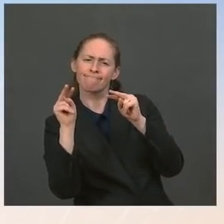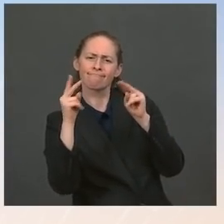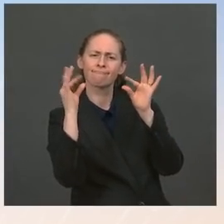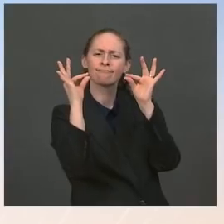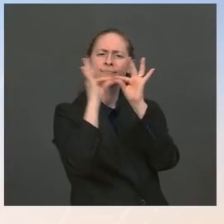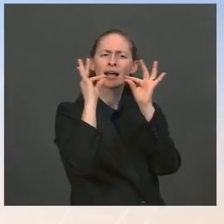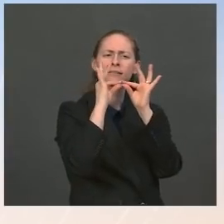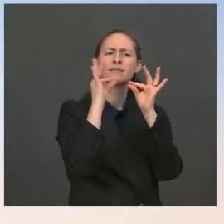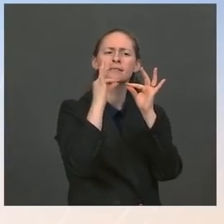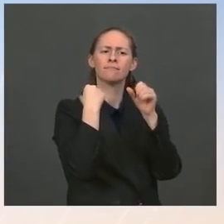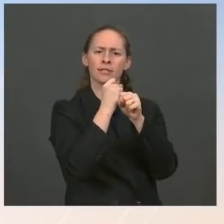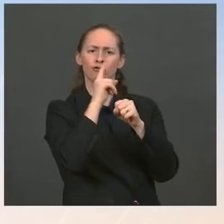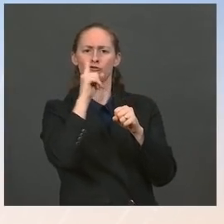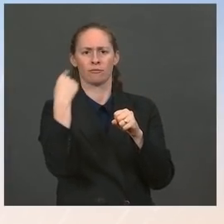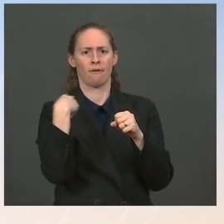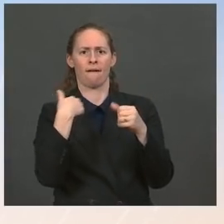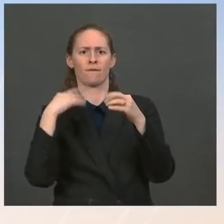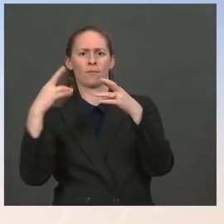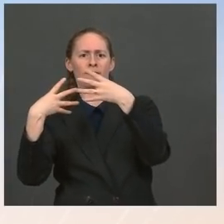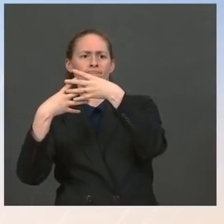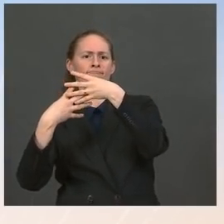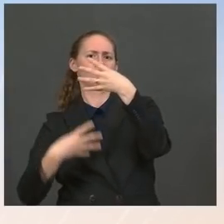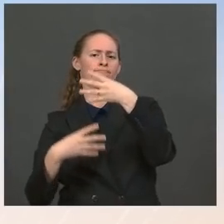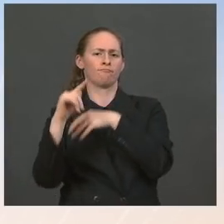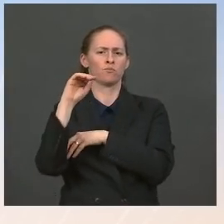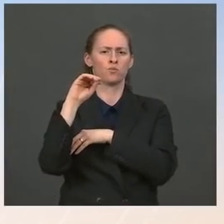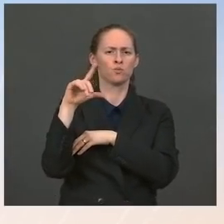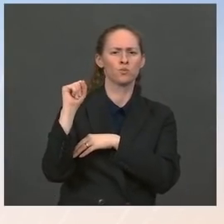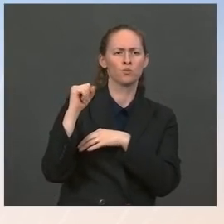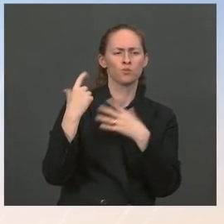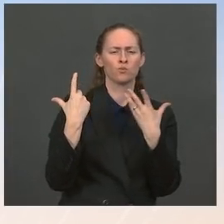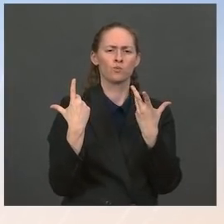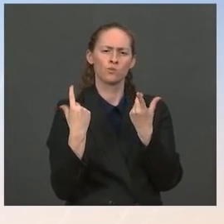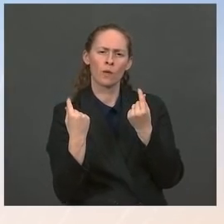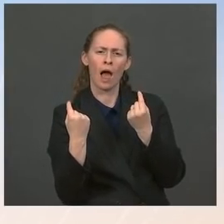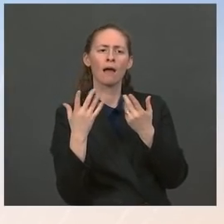in our toolbelts that we can -- we can -- we can try and use.